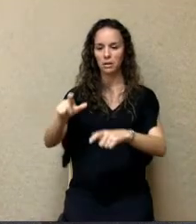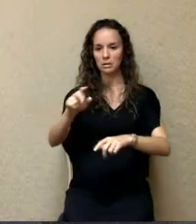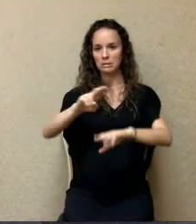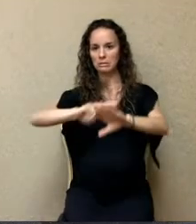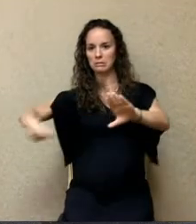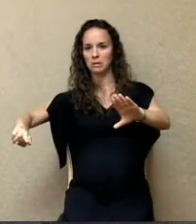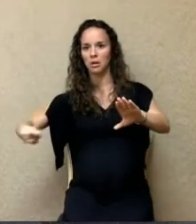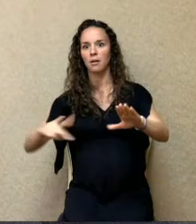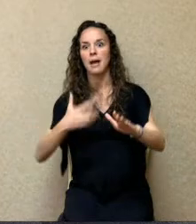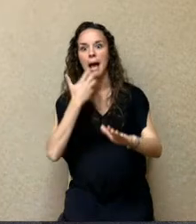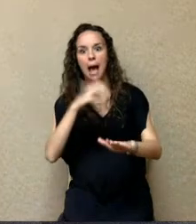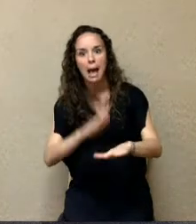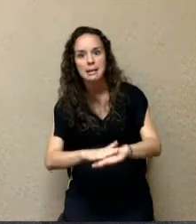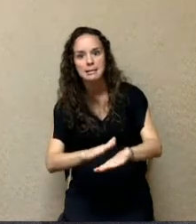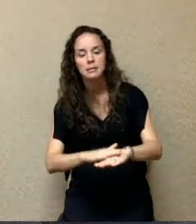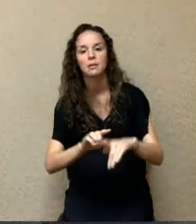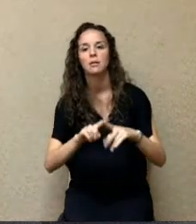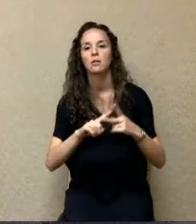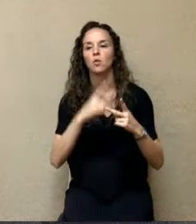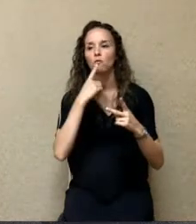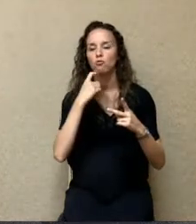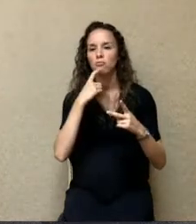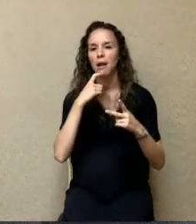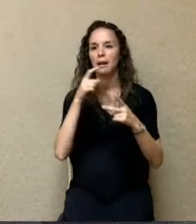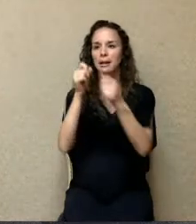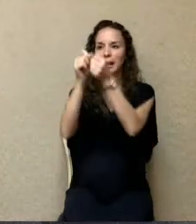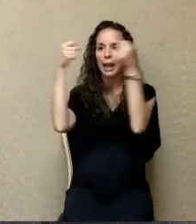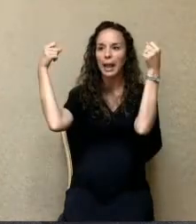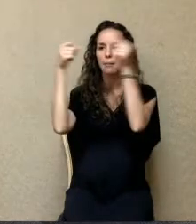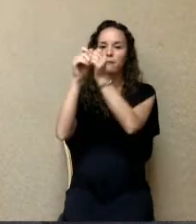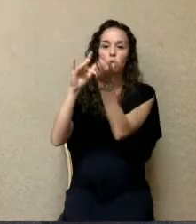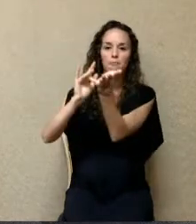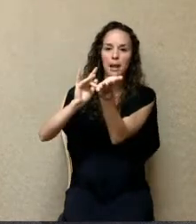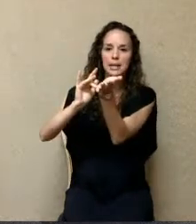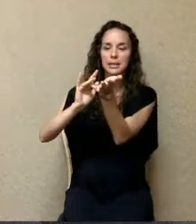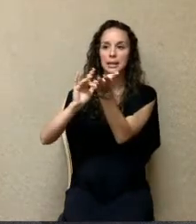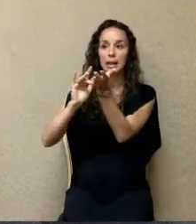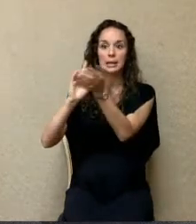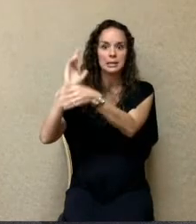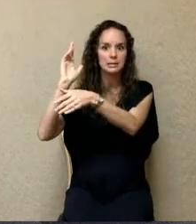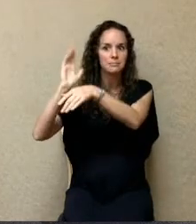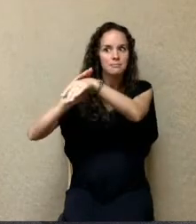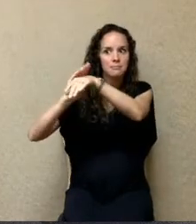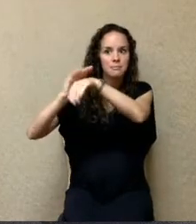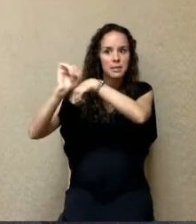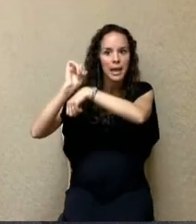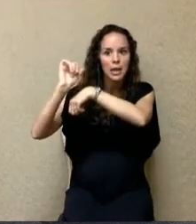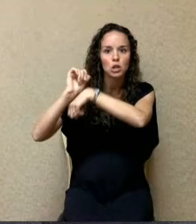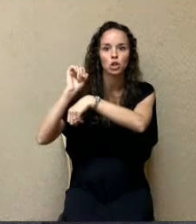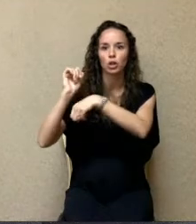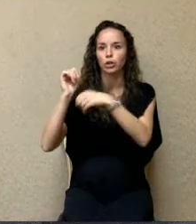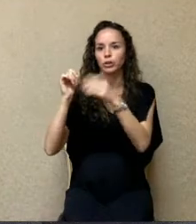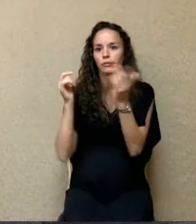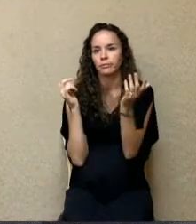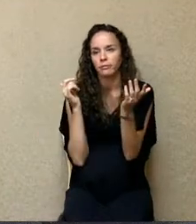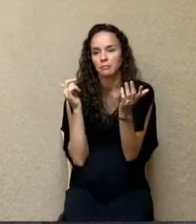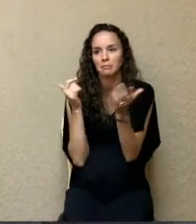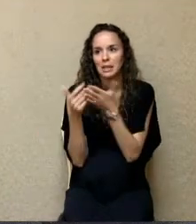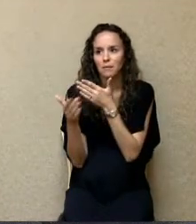We did put red in like the cabinet that has our medicine for maybe danger or products like that, even though they might have been locked, just to